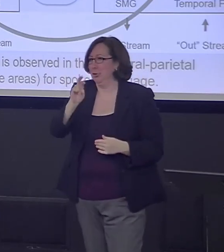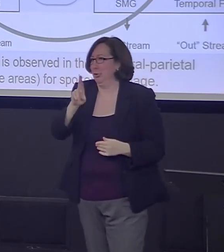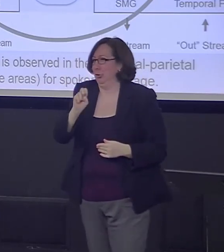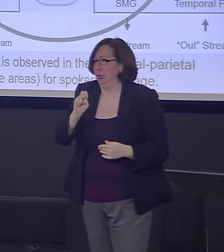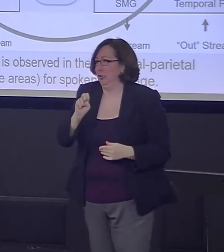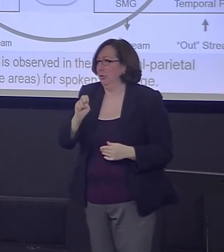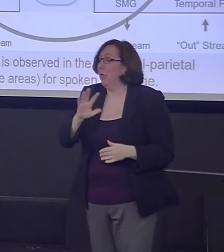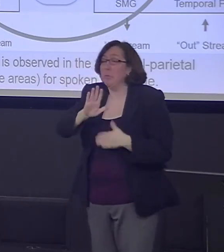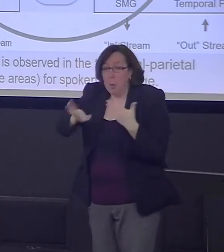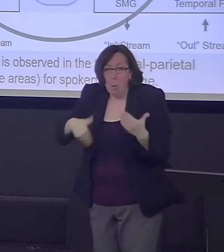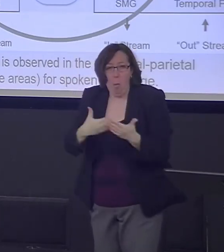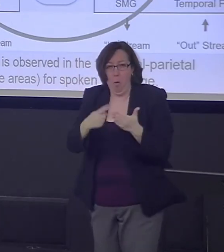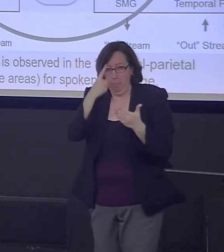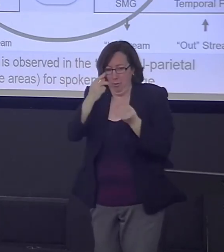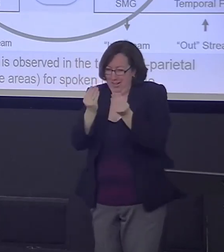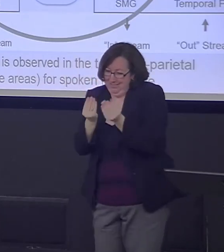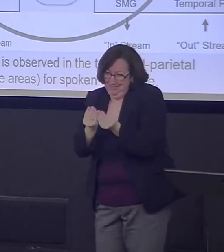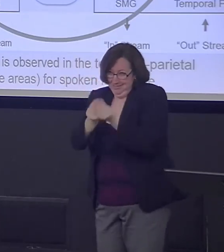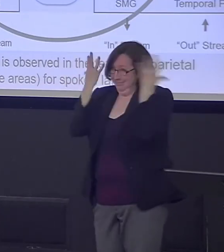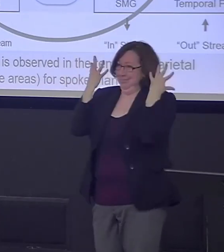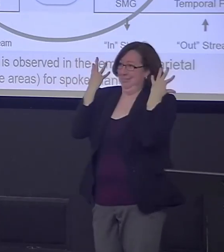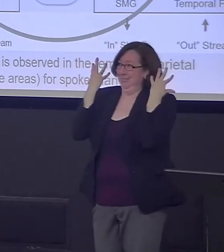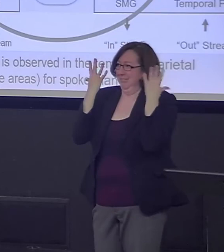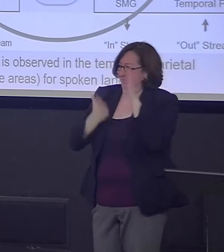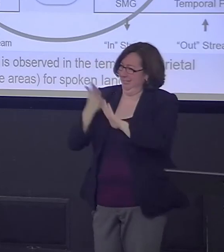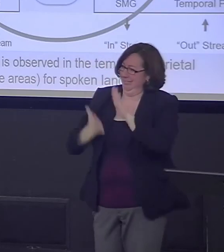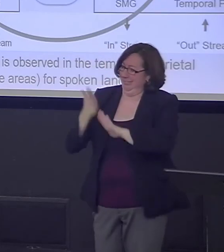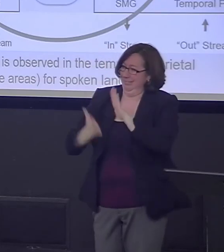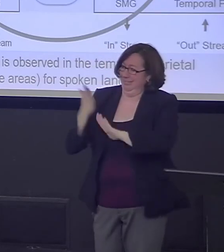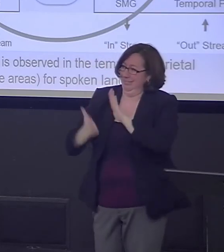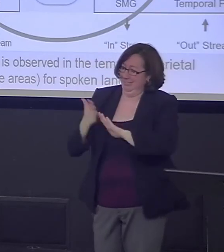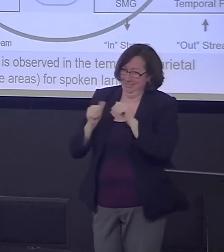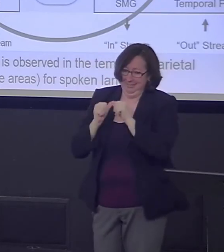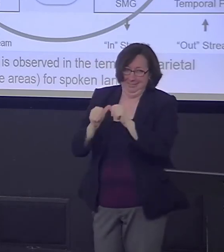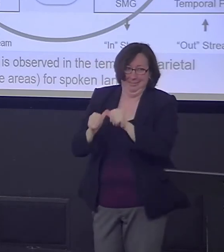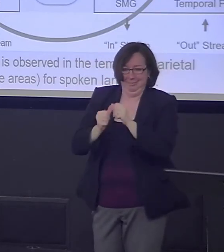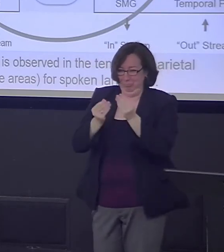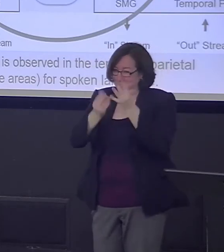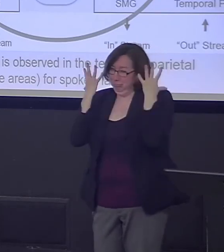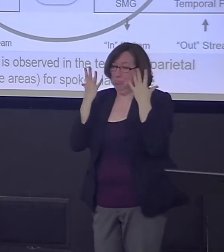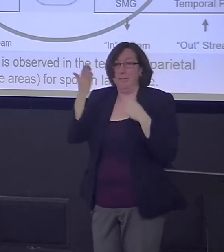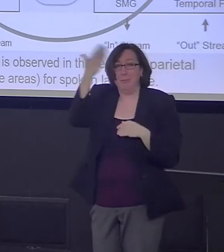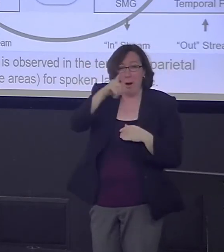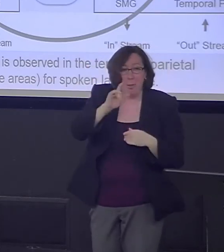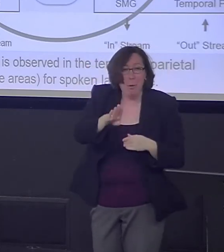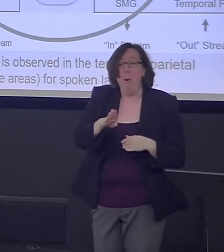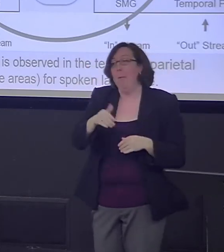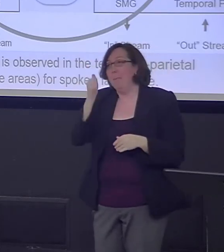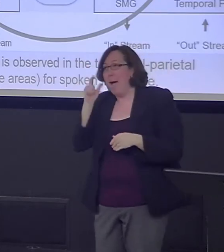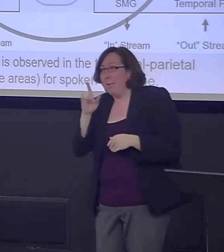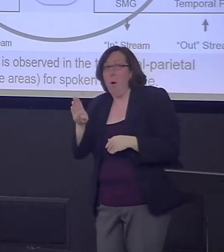The whole brain was going at full speed ahead, frontal lobe, back of the lobe, bilateral.